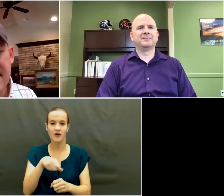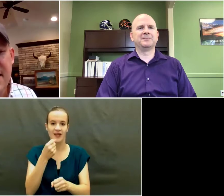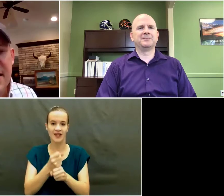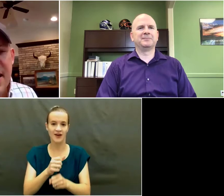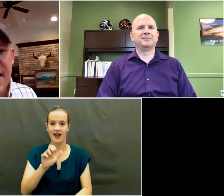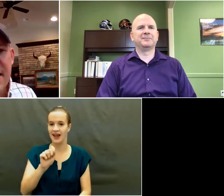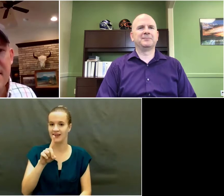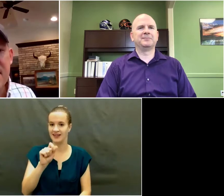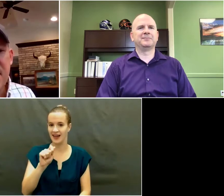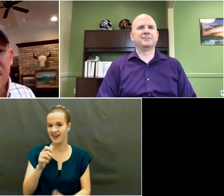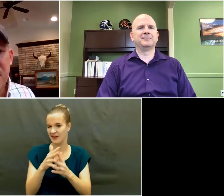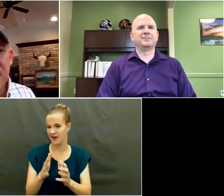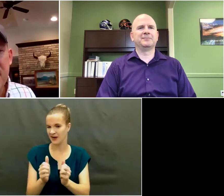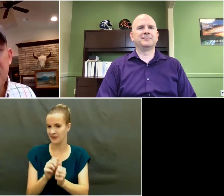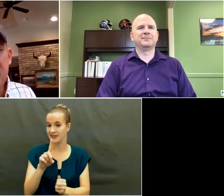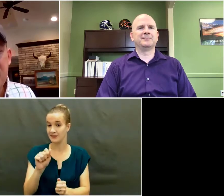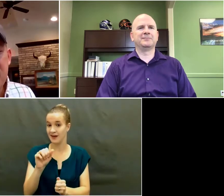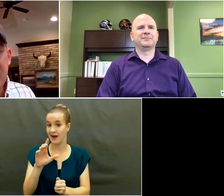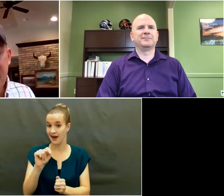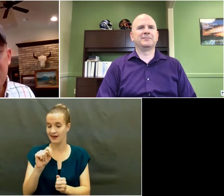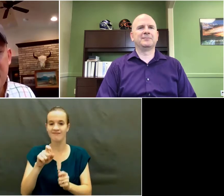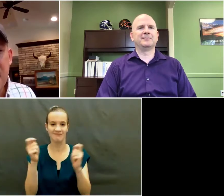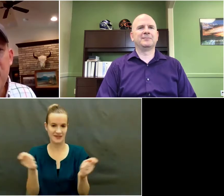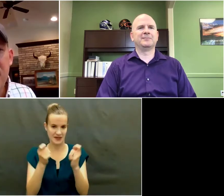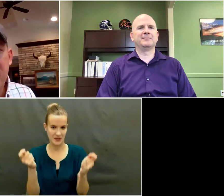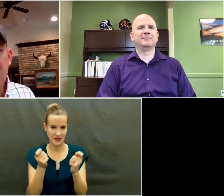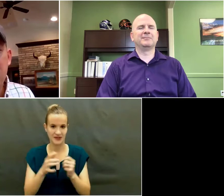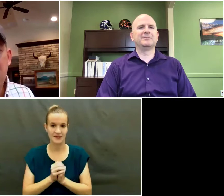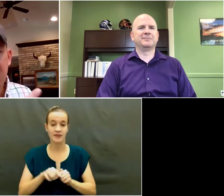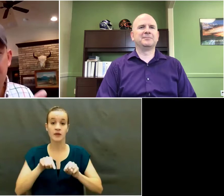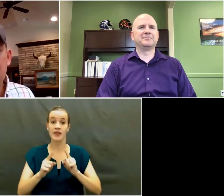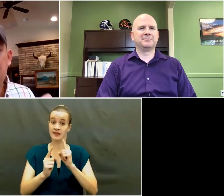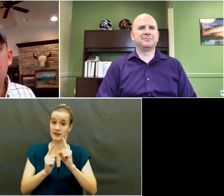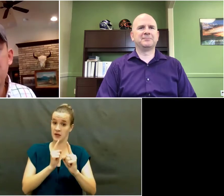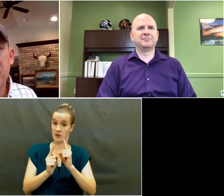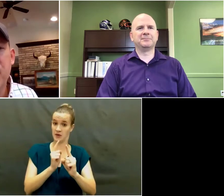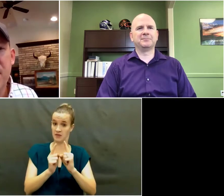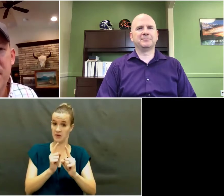Act. And this interview is like I said, number of, a number of interviews that we're doing with